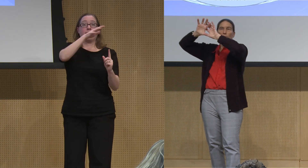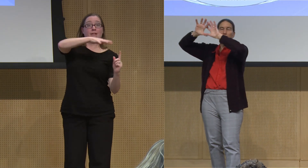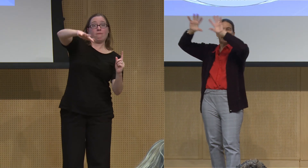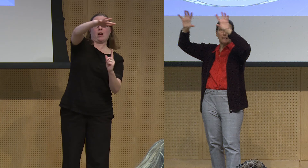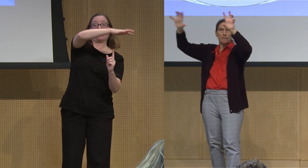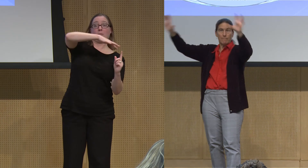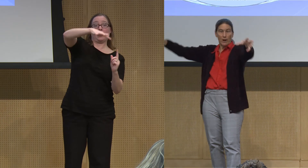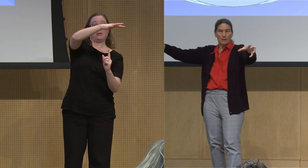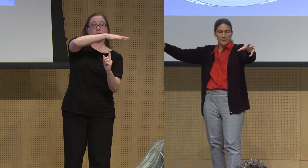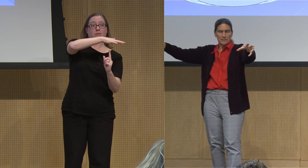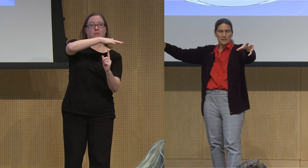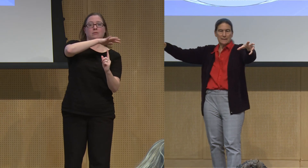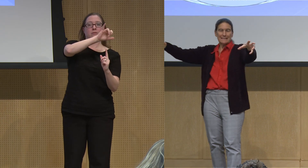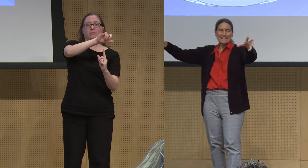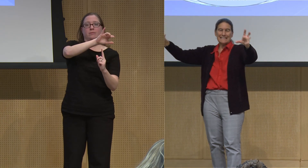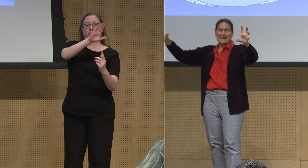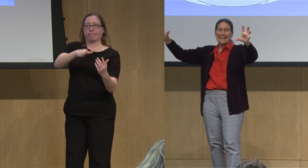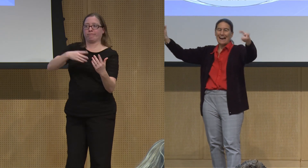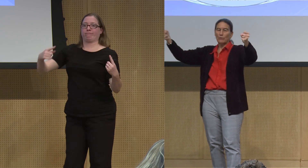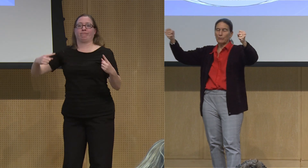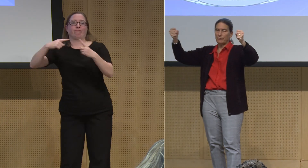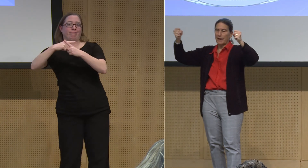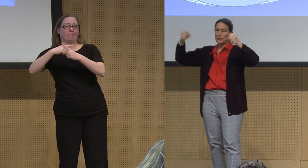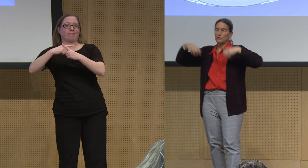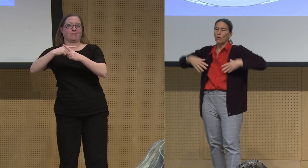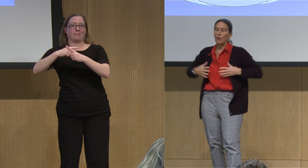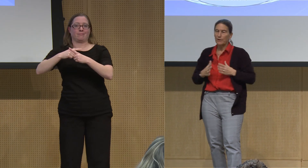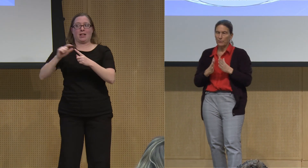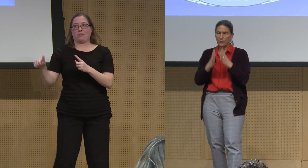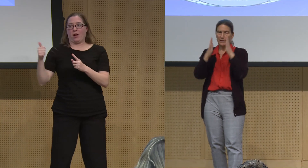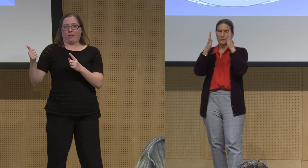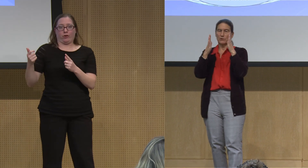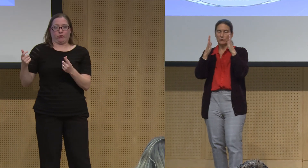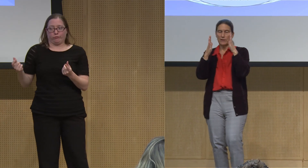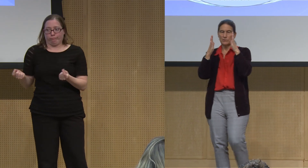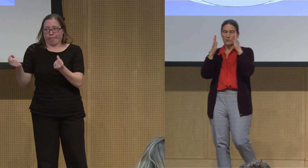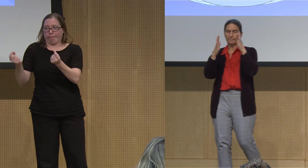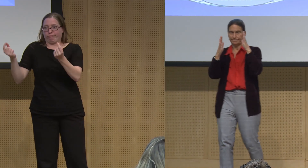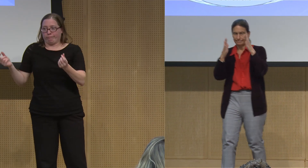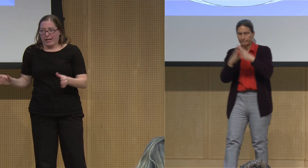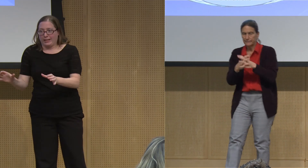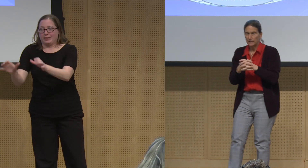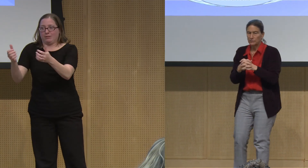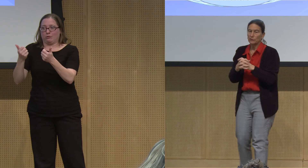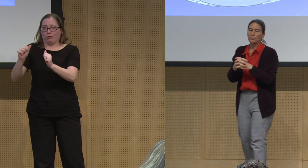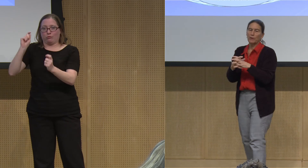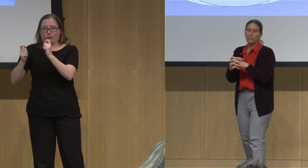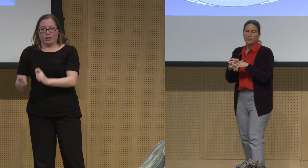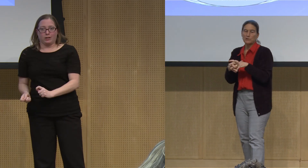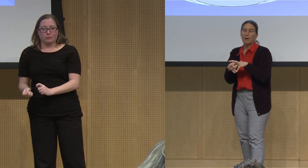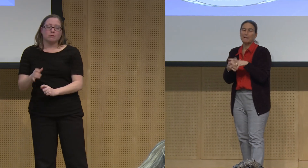IN THE ENVIRONMENT IS A COUNTEREFFECT TO ALL THE OTHER THINGS THAT YOU'RE TRYING TO DO. IT'S ALSO ONE OF THE REASONS WHY McDONALD'S